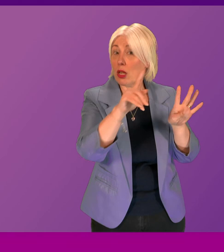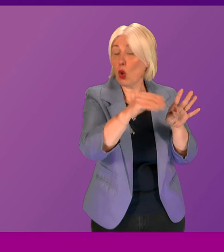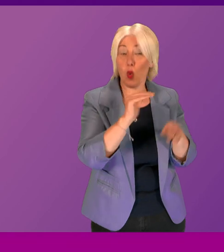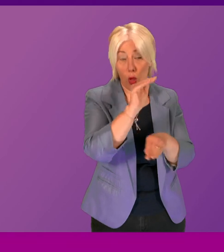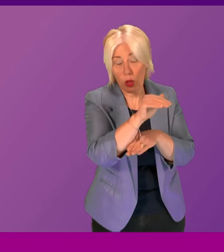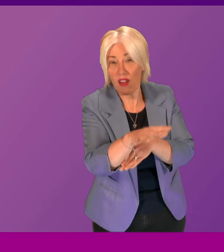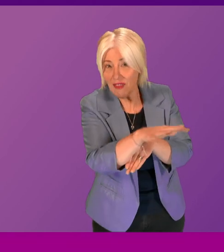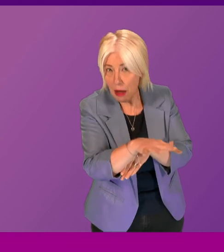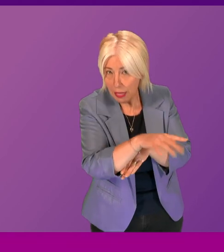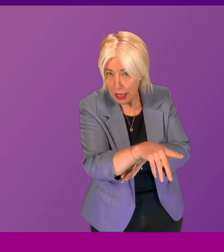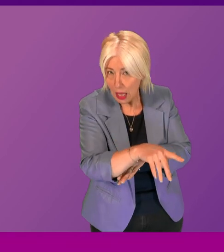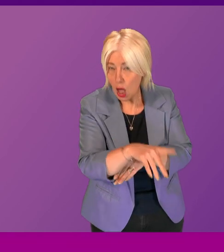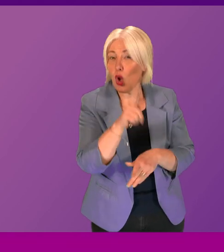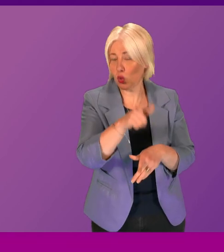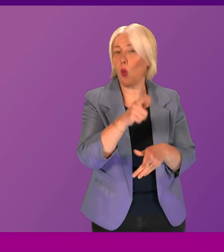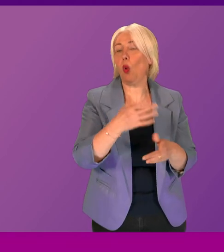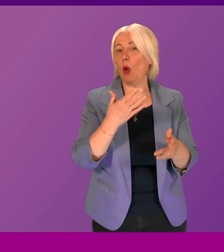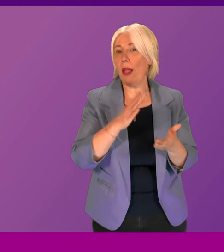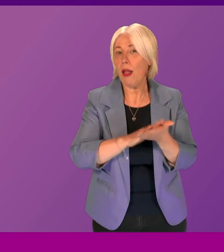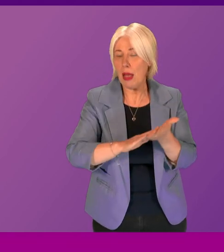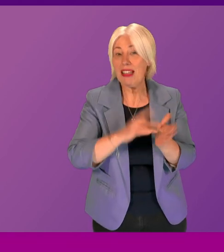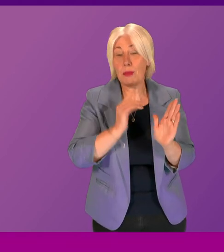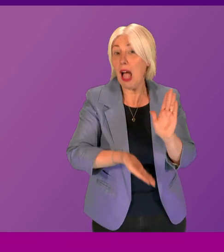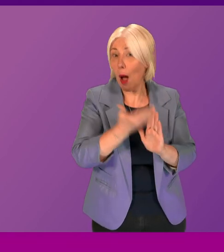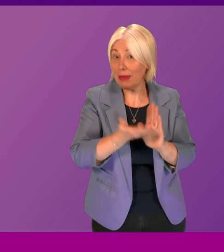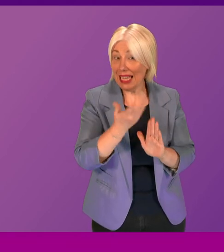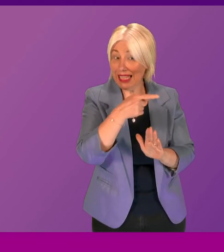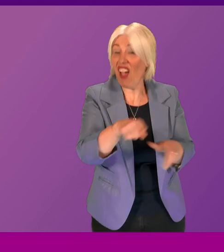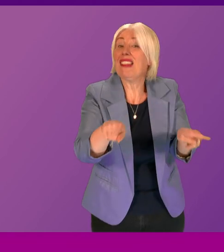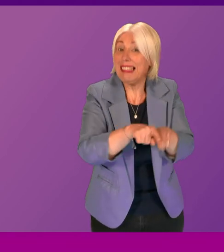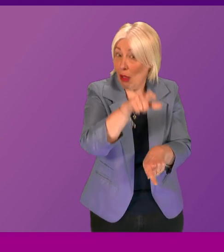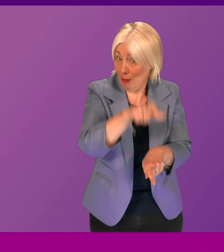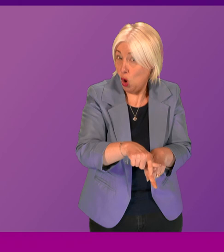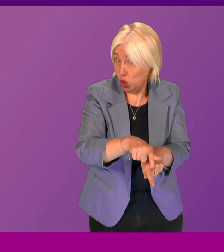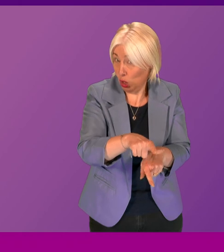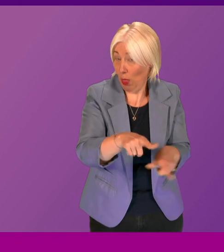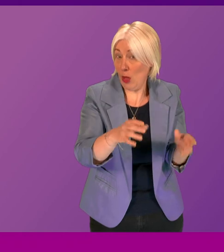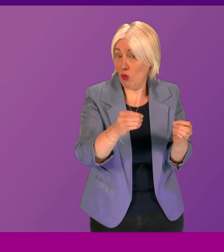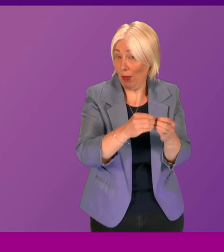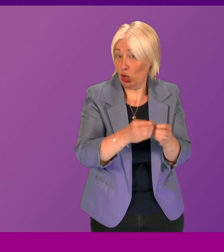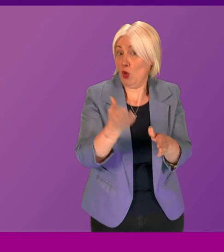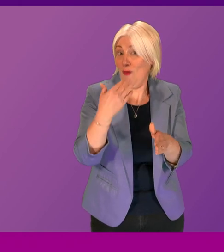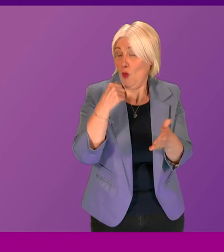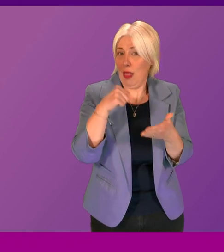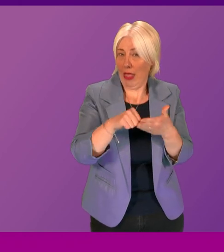Colin Smyth has been given an update, if his constituent is the one that I believe her to be.